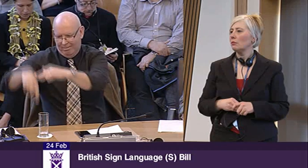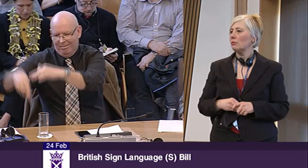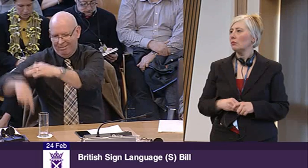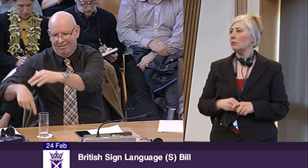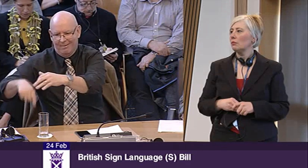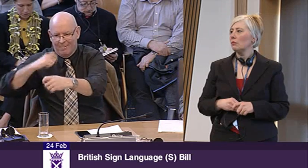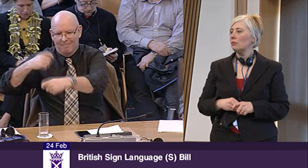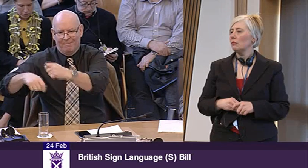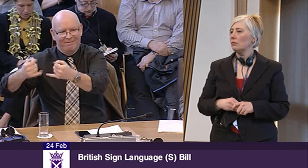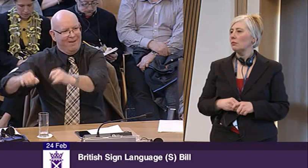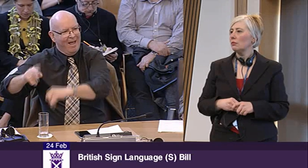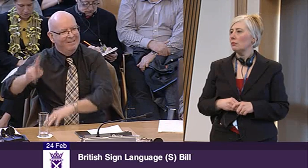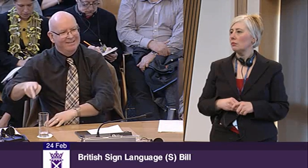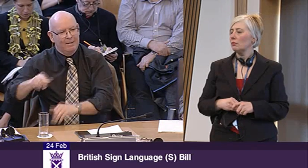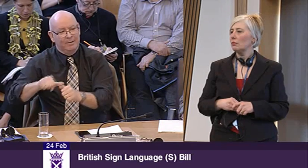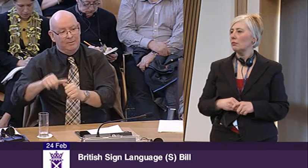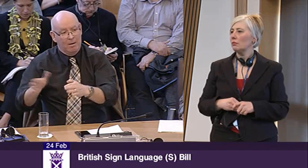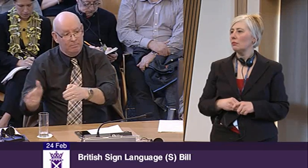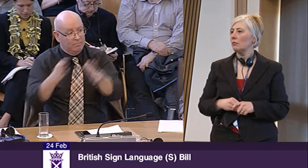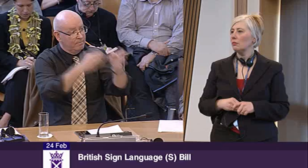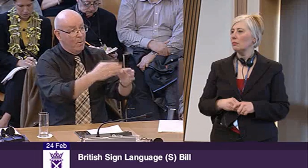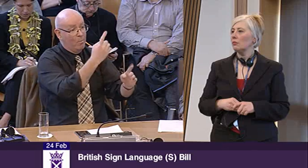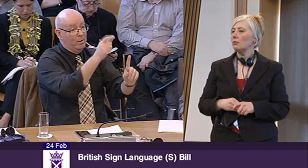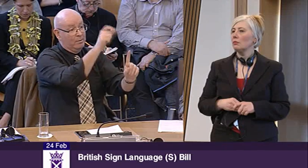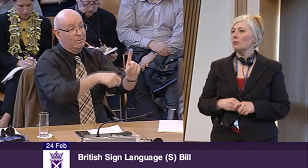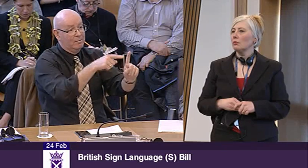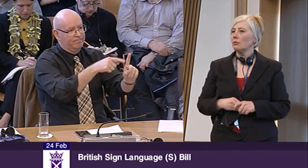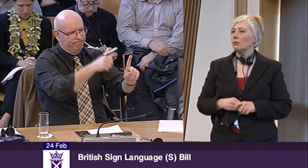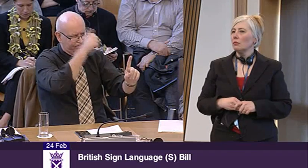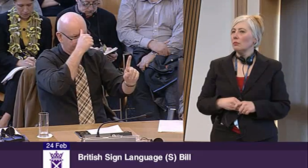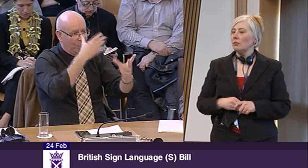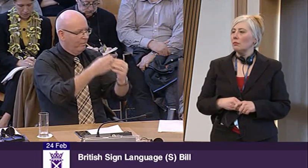We can see pitfalls and potential failures in that system. The best way of working is